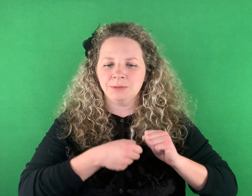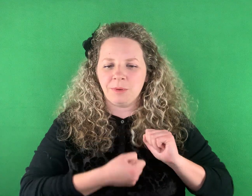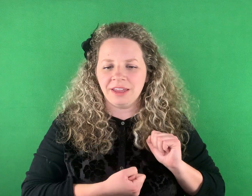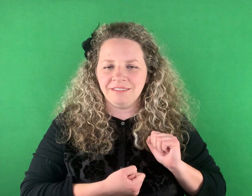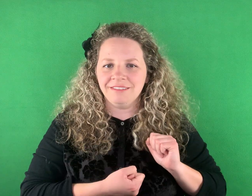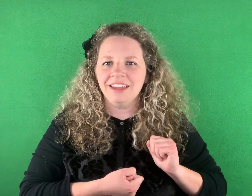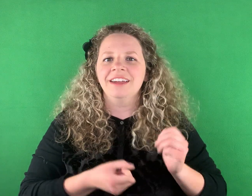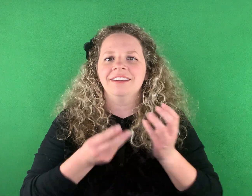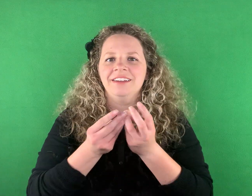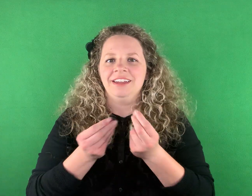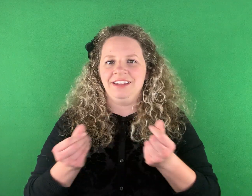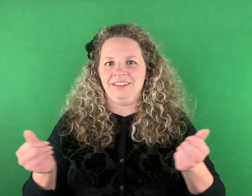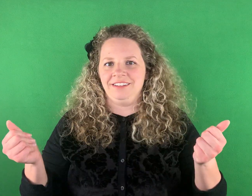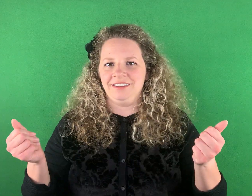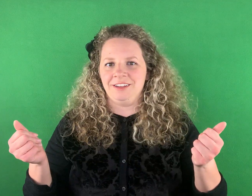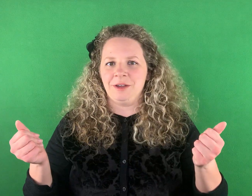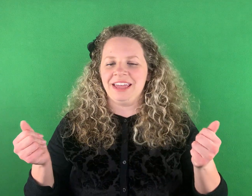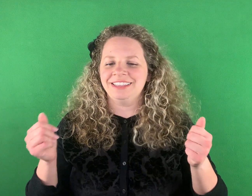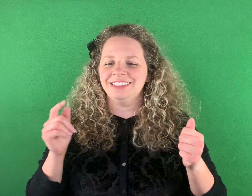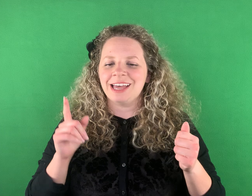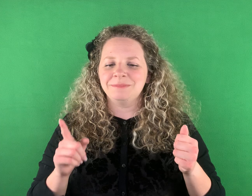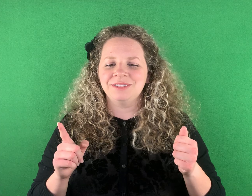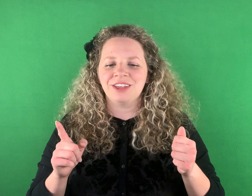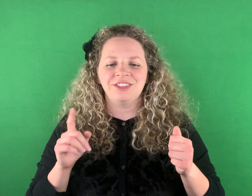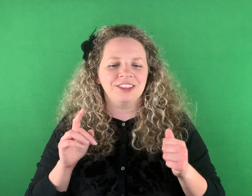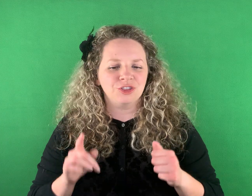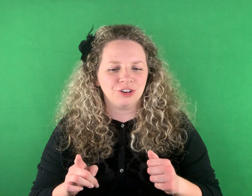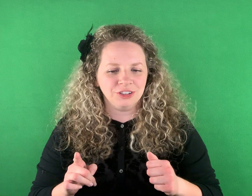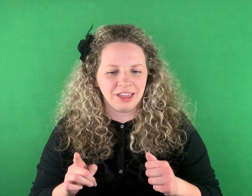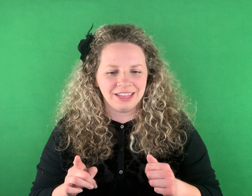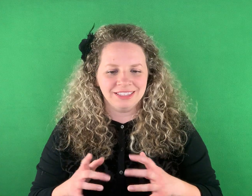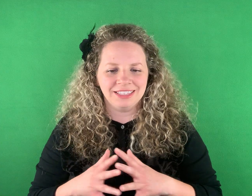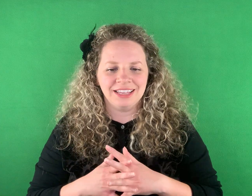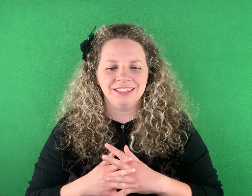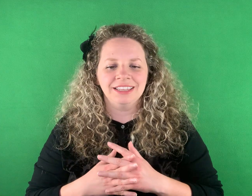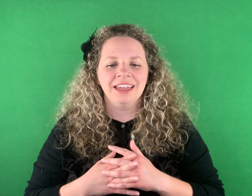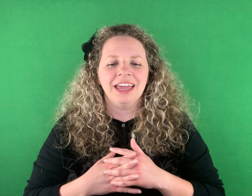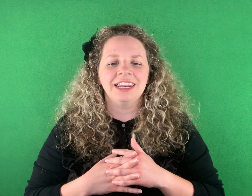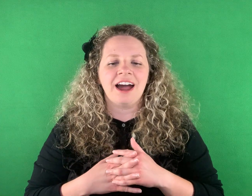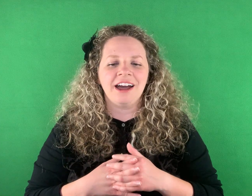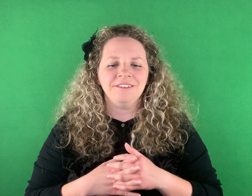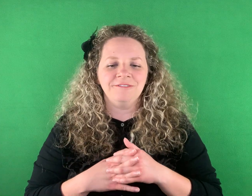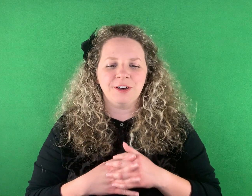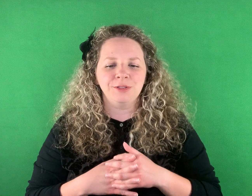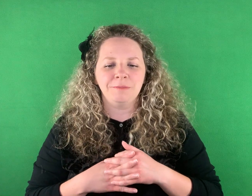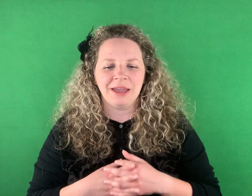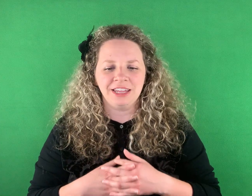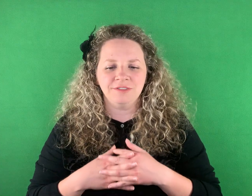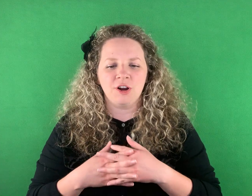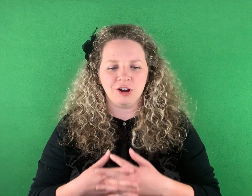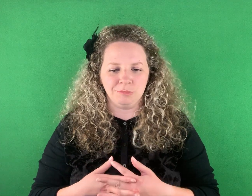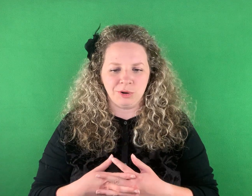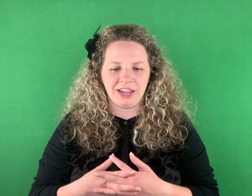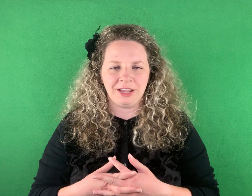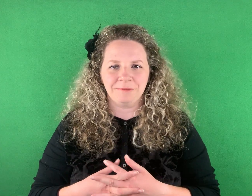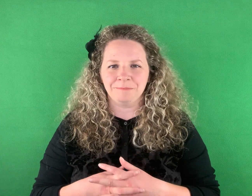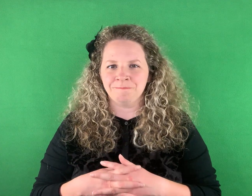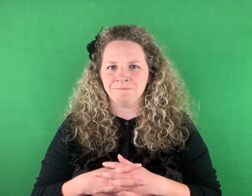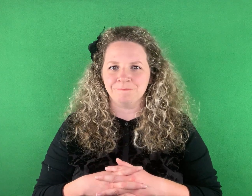except that the third line says, “And I have felt the pain of heartbreak.” Huh.